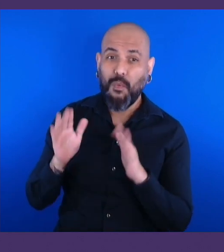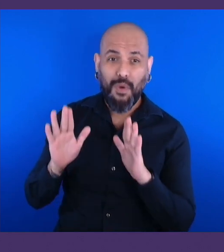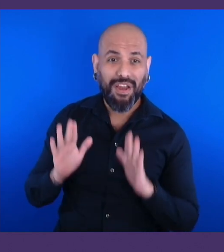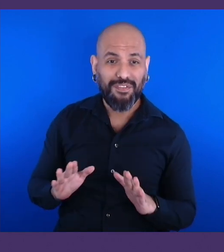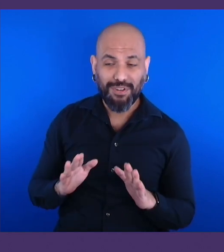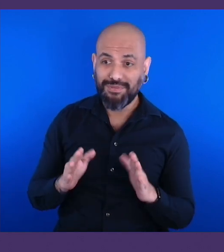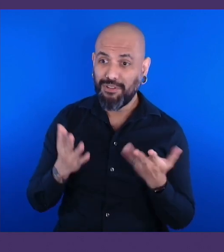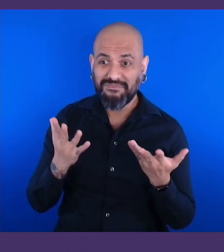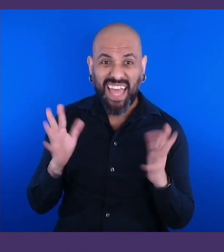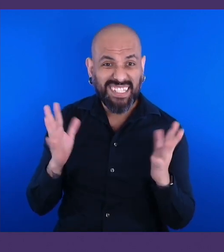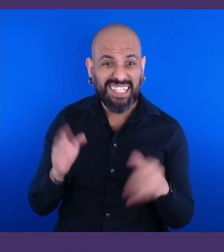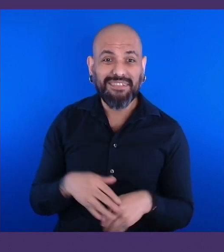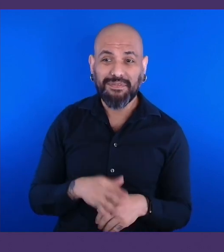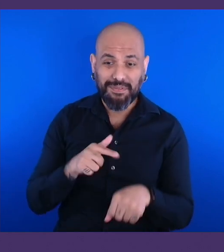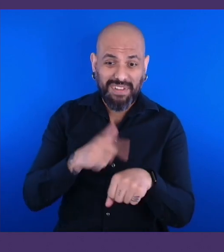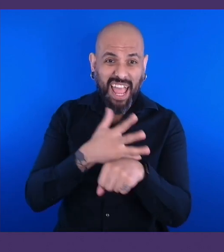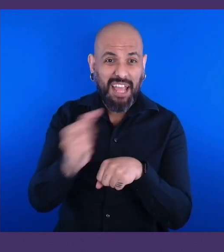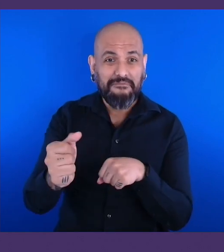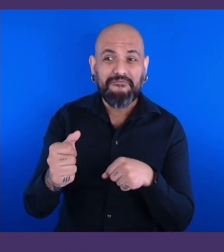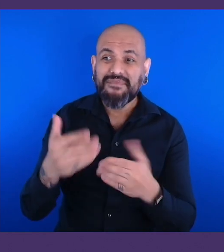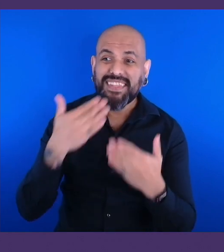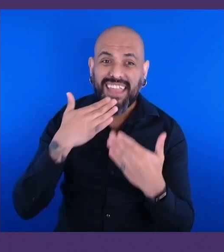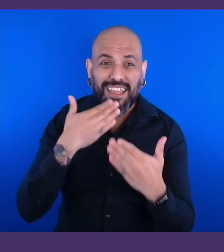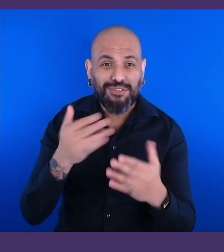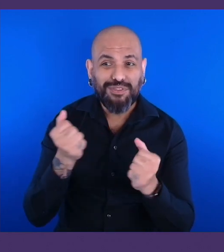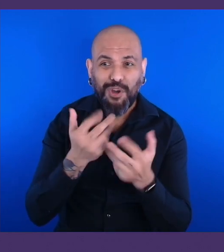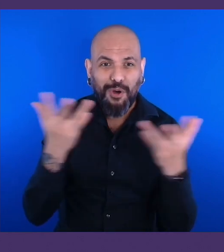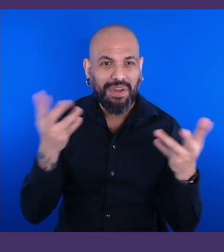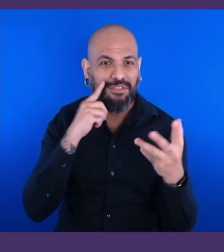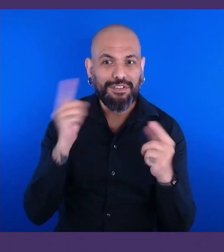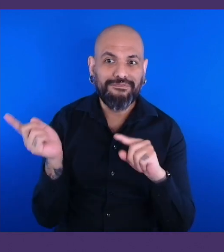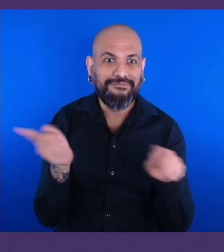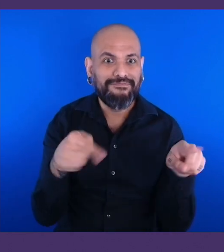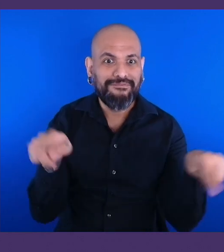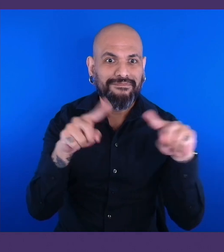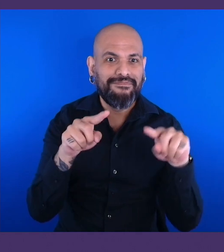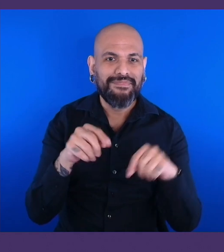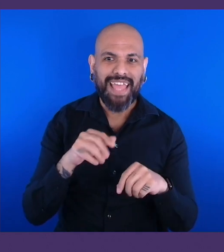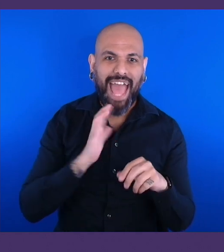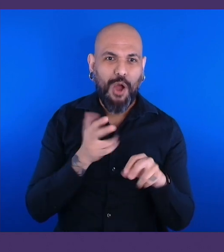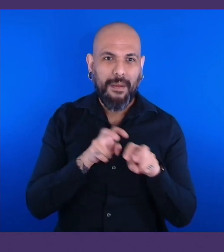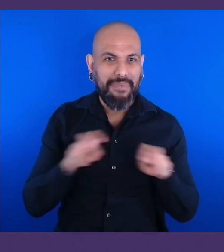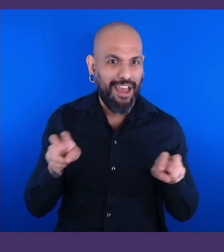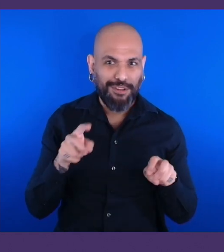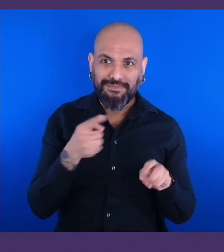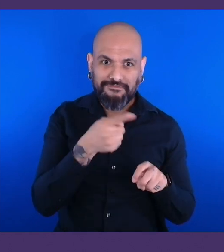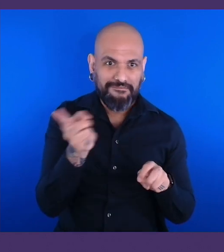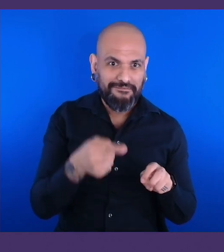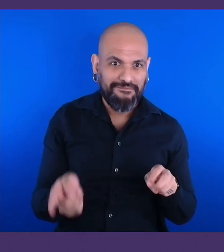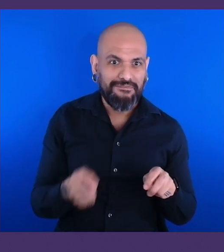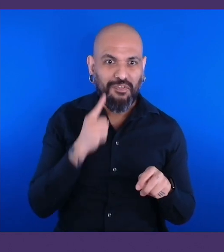out of time, but thank you so much to our panel for their insights and expertise.